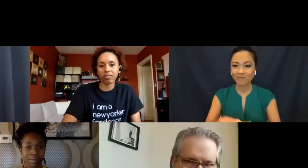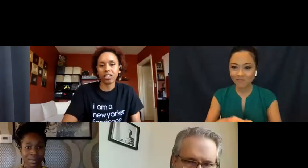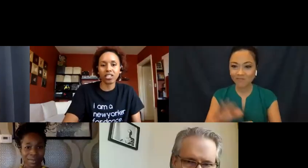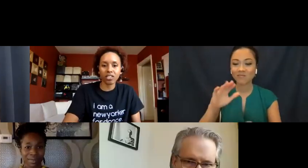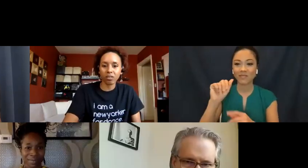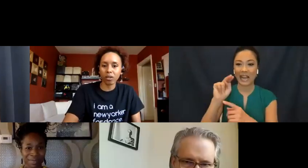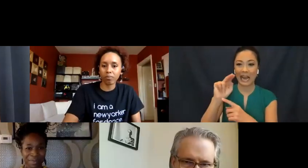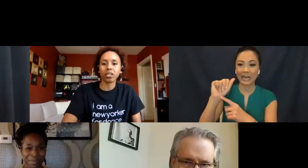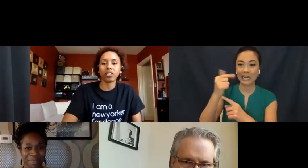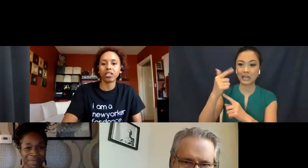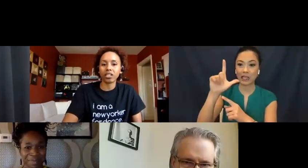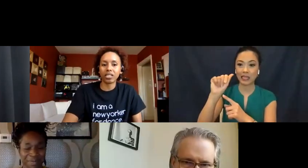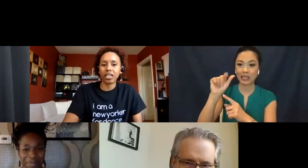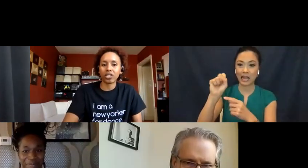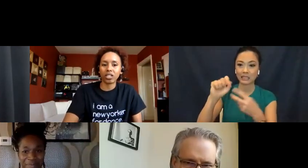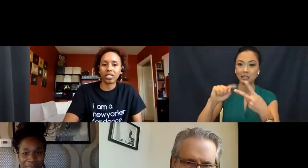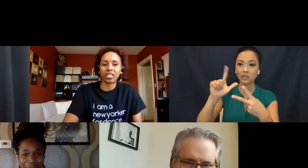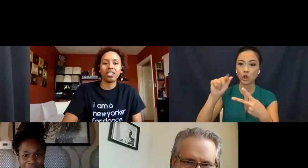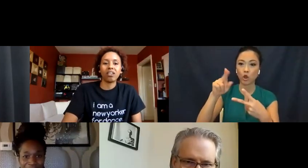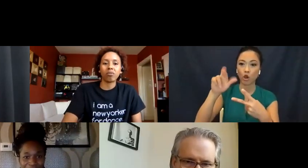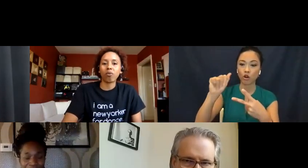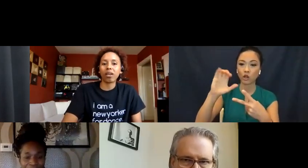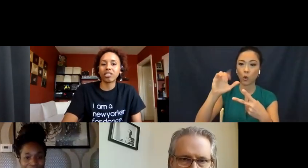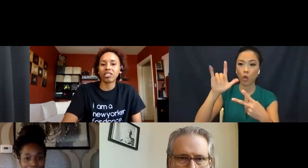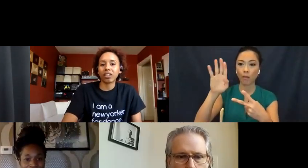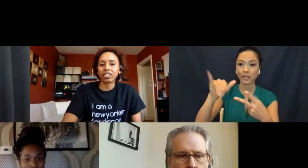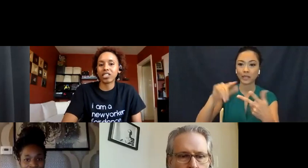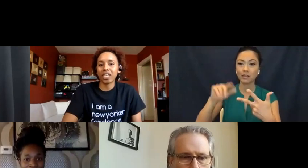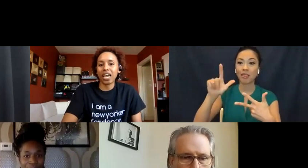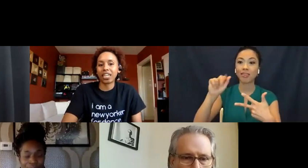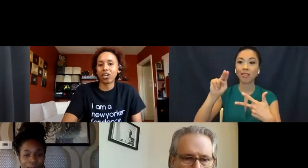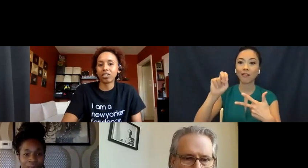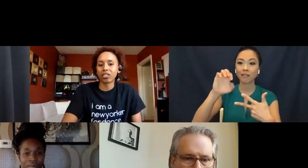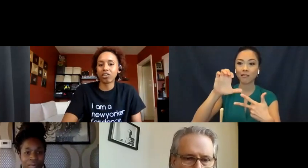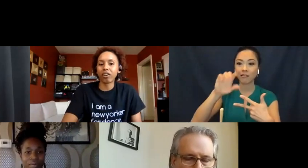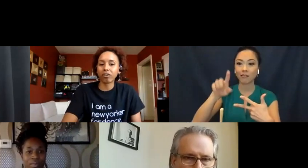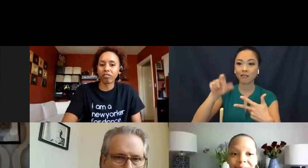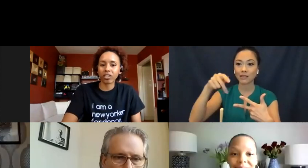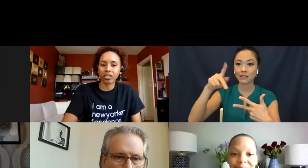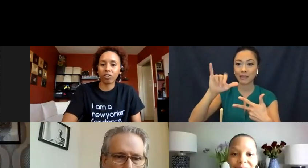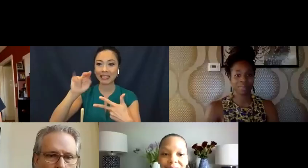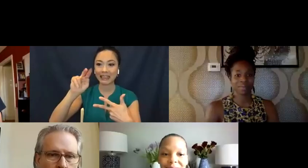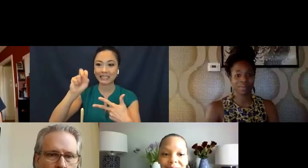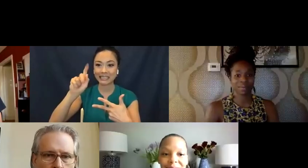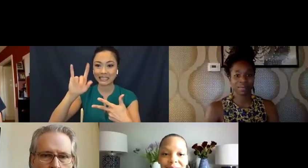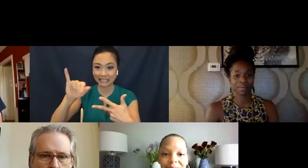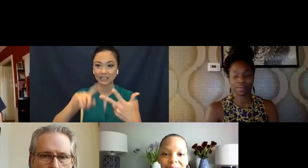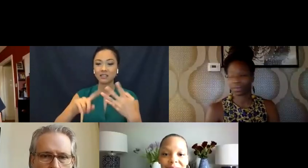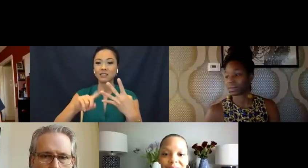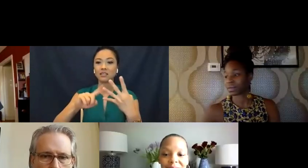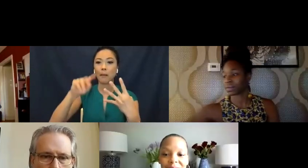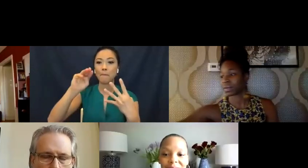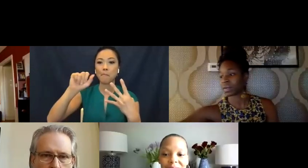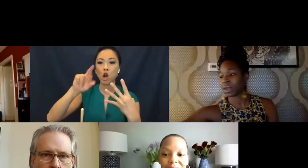ED's of companies, artist's agents, performing arts directors and artists/choreographers, so yeah, we